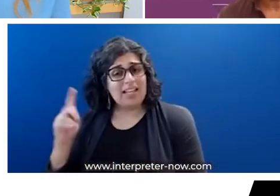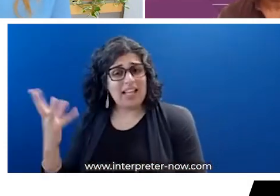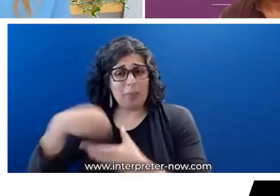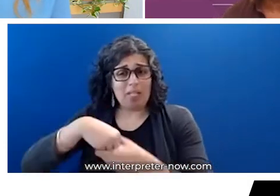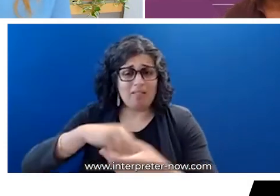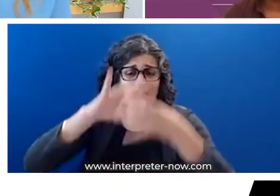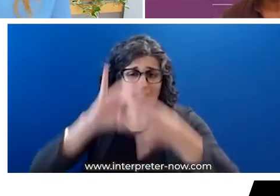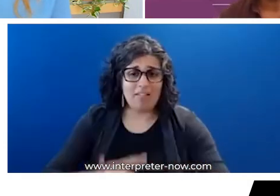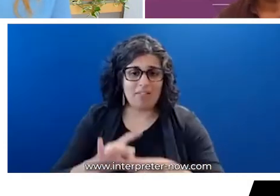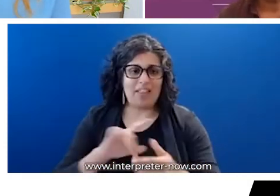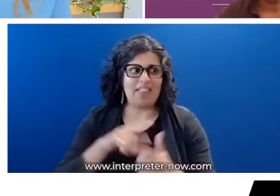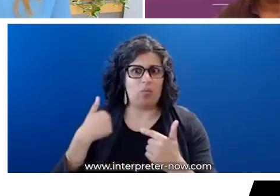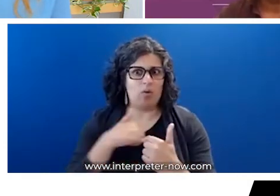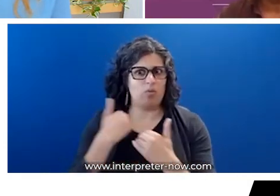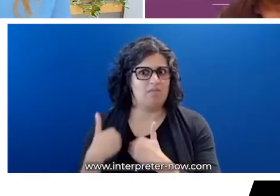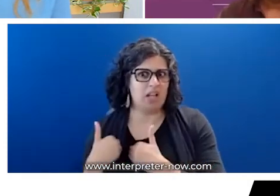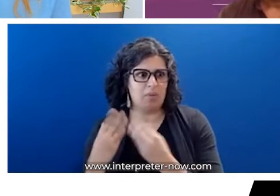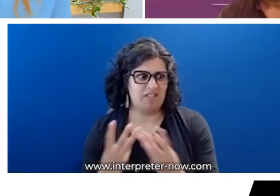and then we're going to be responsible for solving for it.